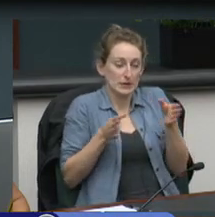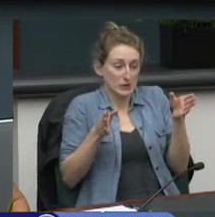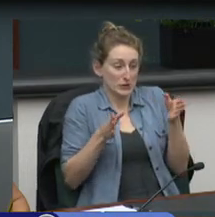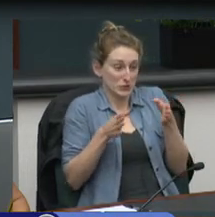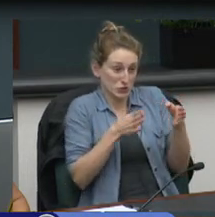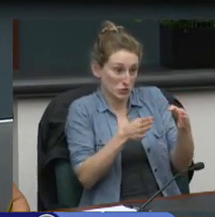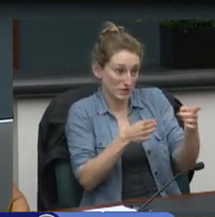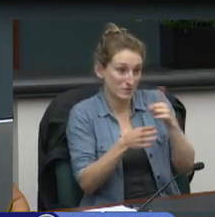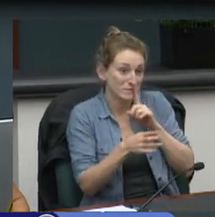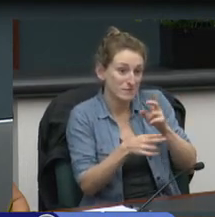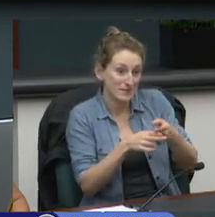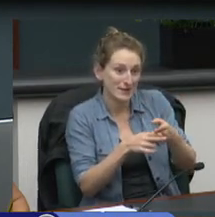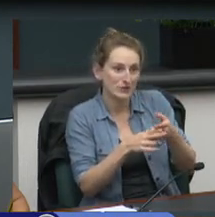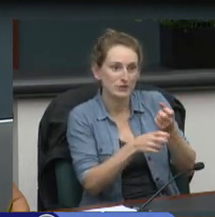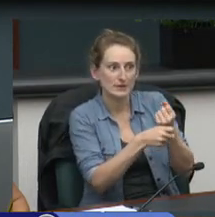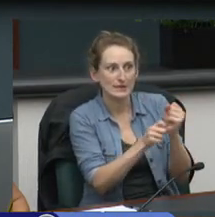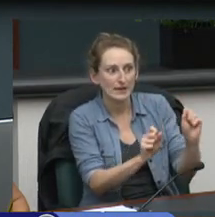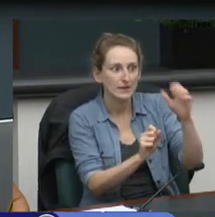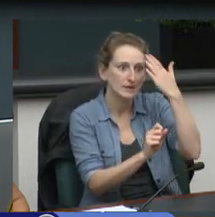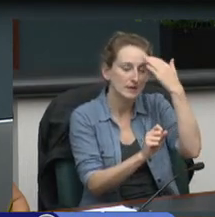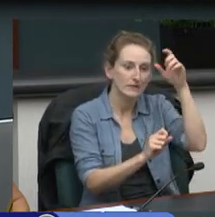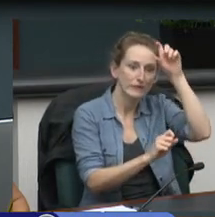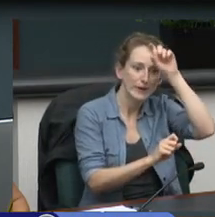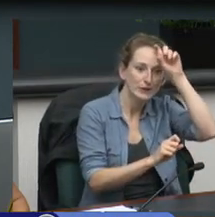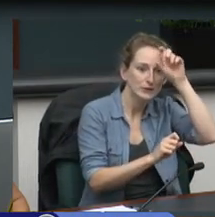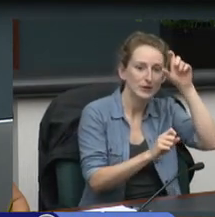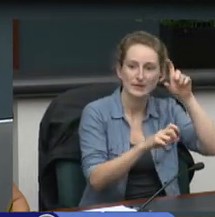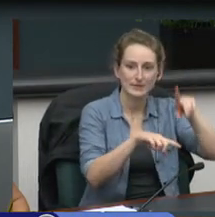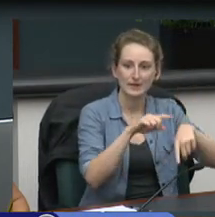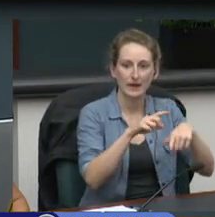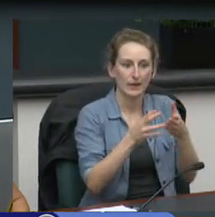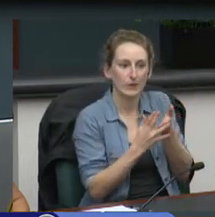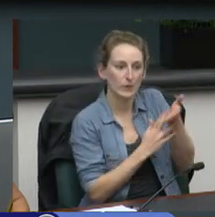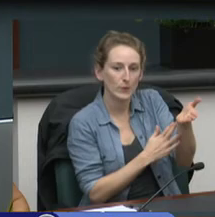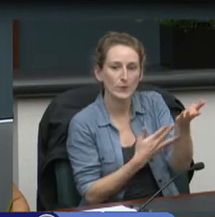on both sides and the concern about fire trucks the concern about what happens if